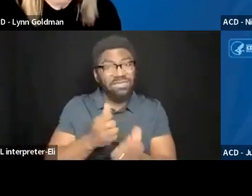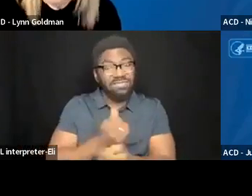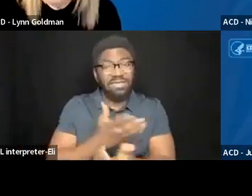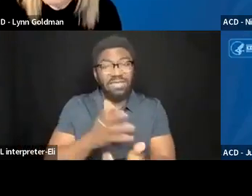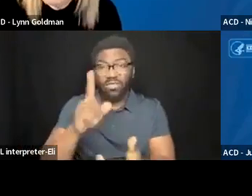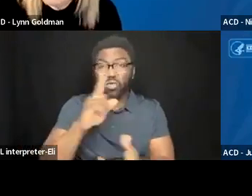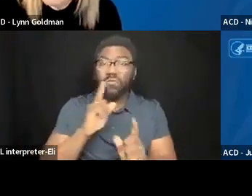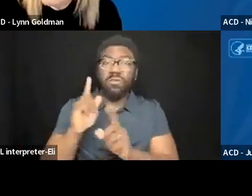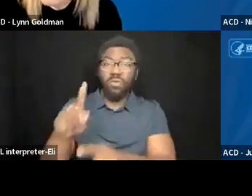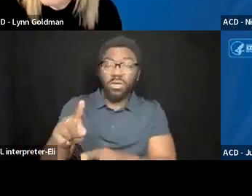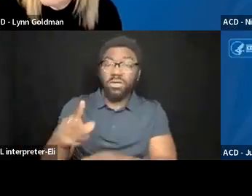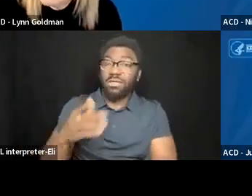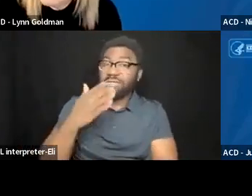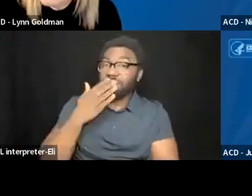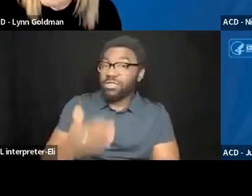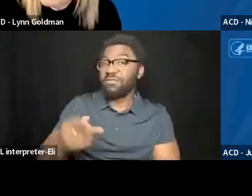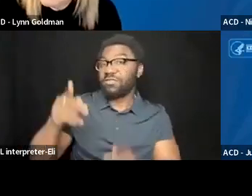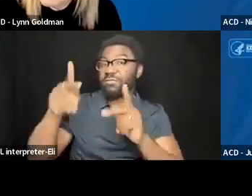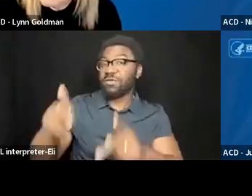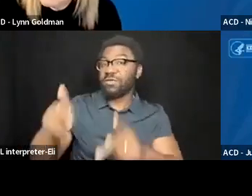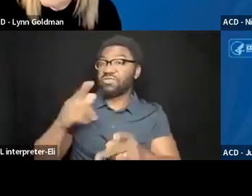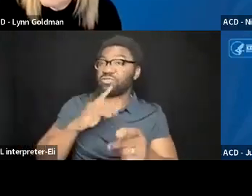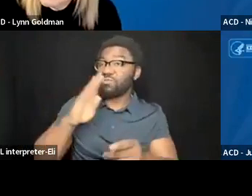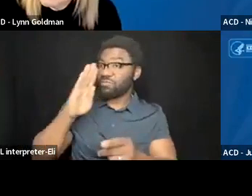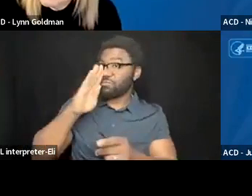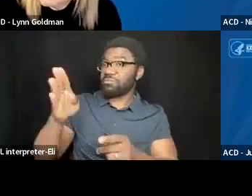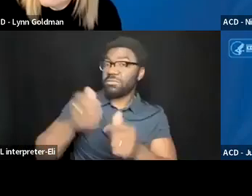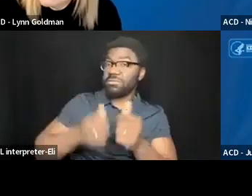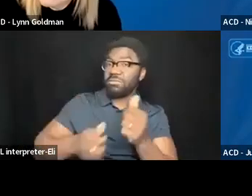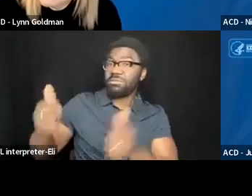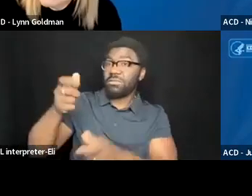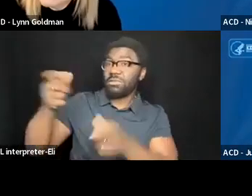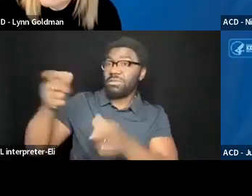to the director, but to the extent that the director comes